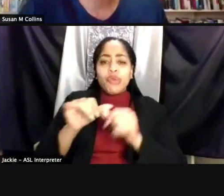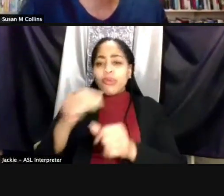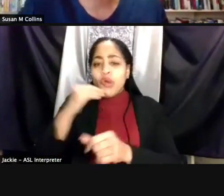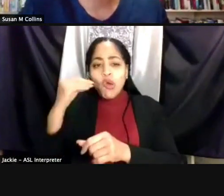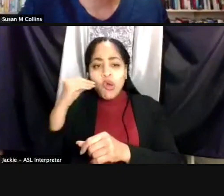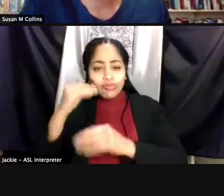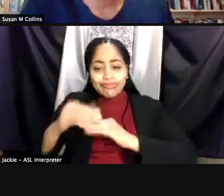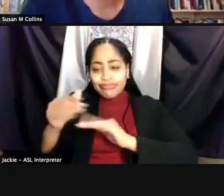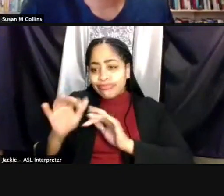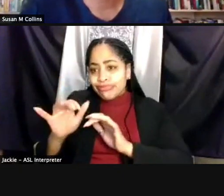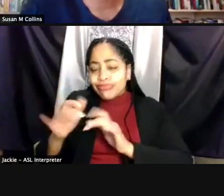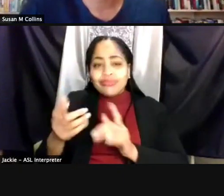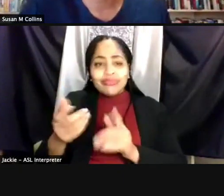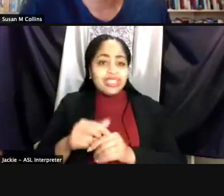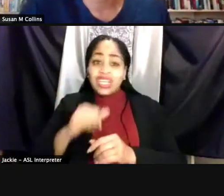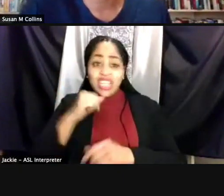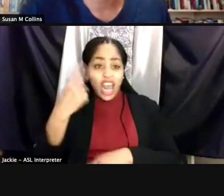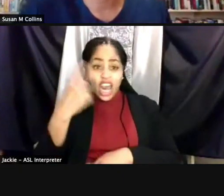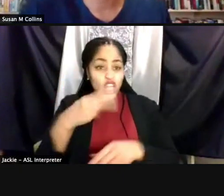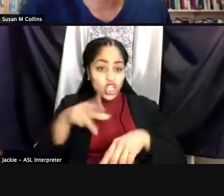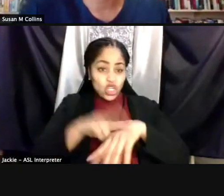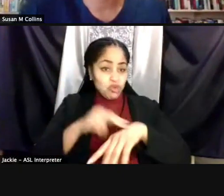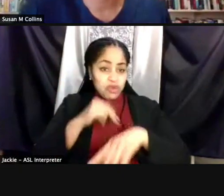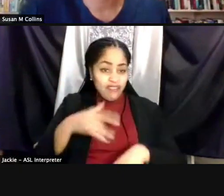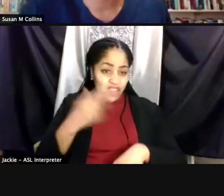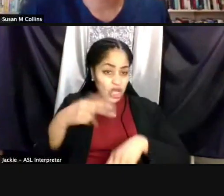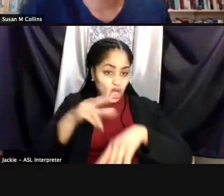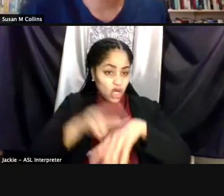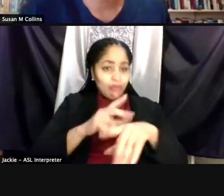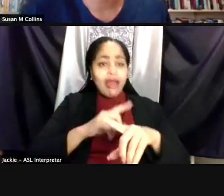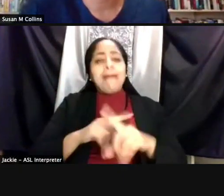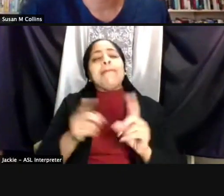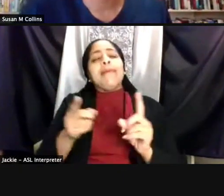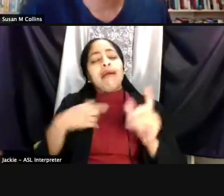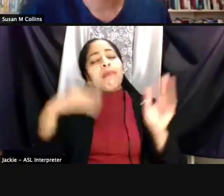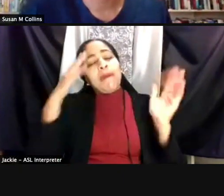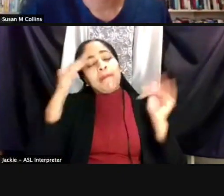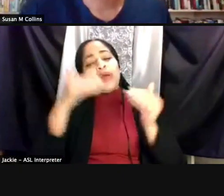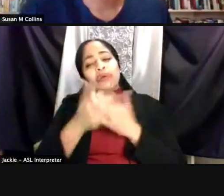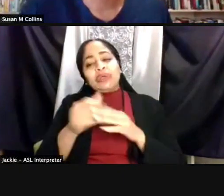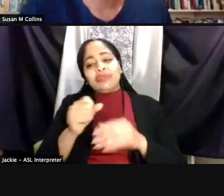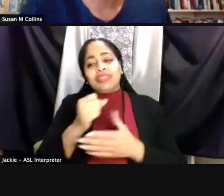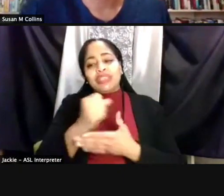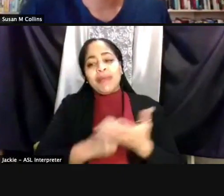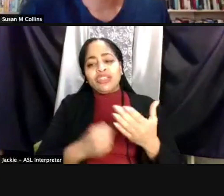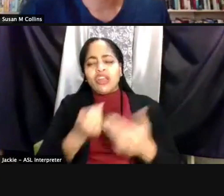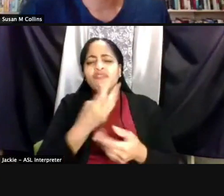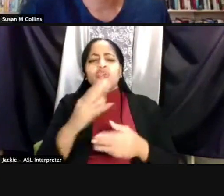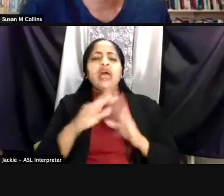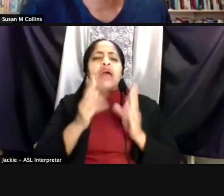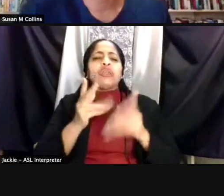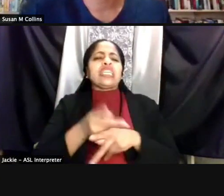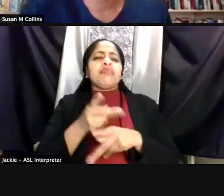It's not gonna look and feel normal but hopefully it's gonna be a good semester. Just a couple housekeeping things, ResponsiBLUE,